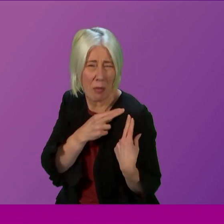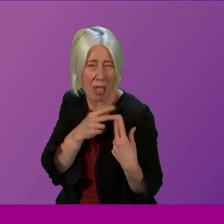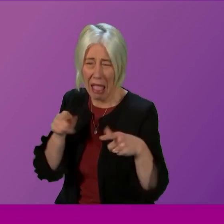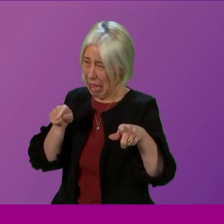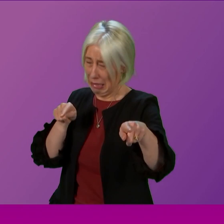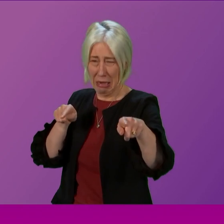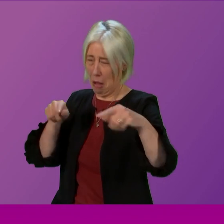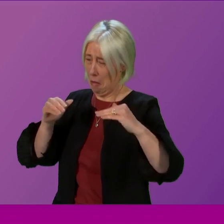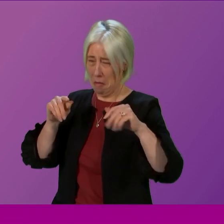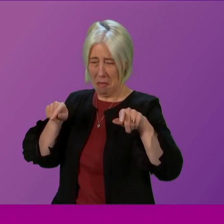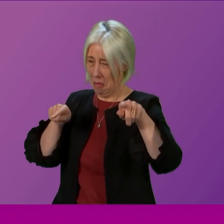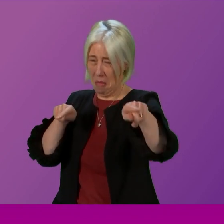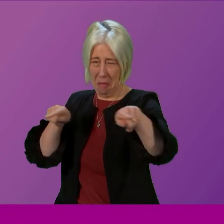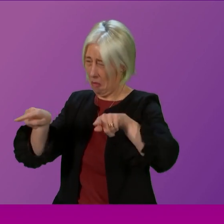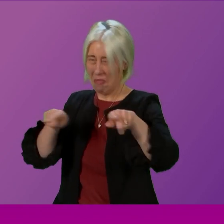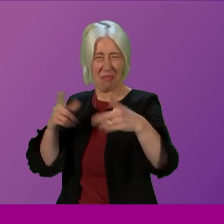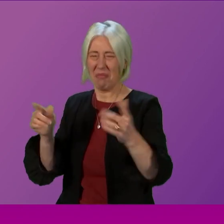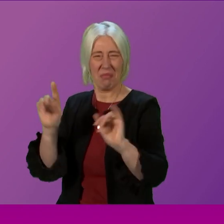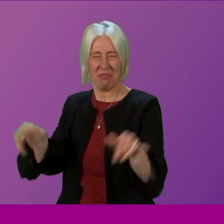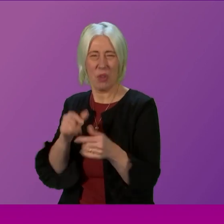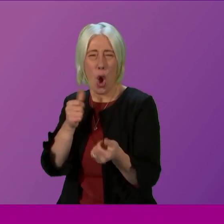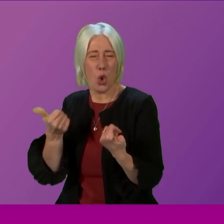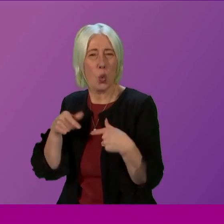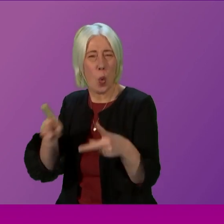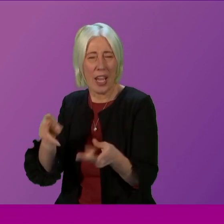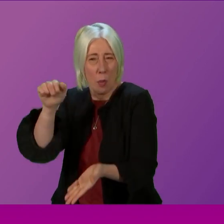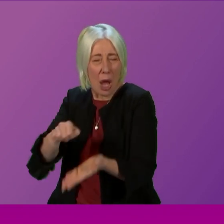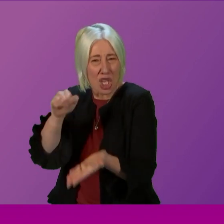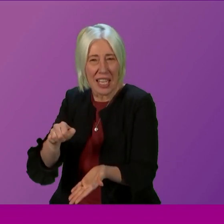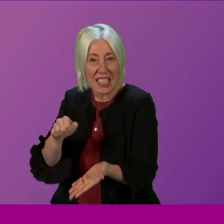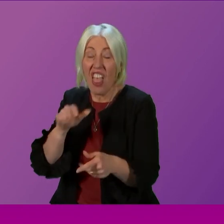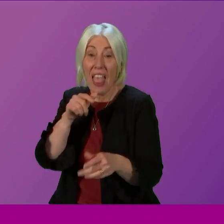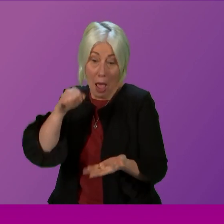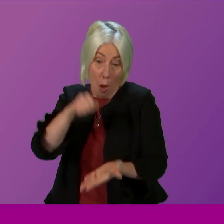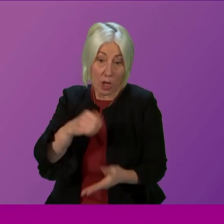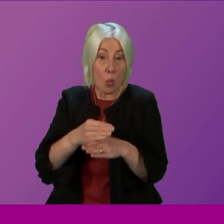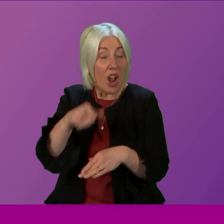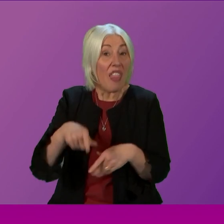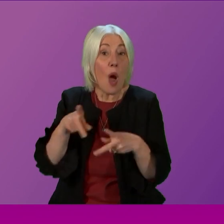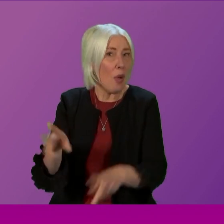approach that Labour takes to budgeting. That is not how budgeting works. By all means,